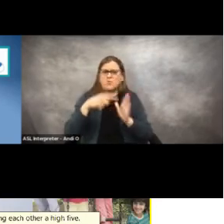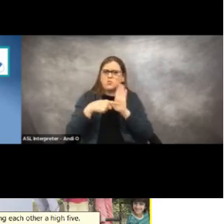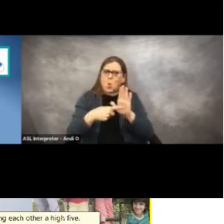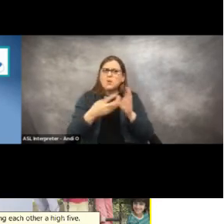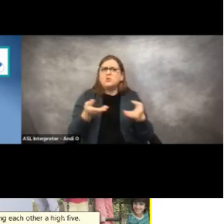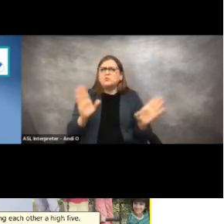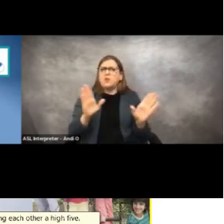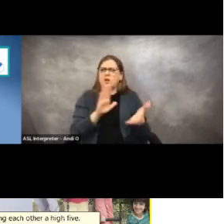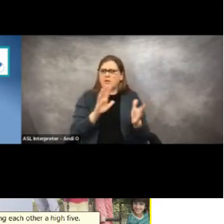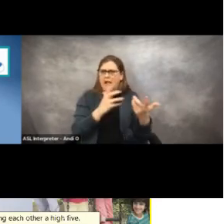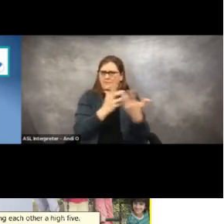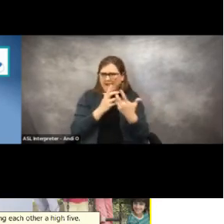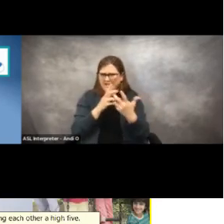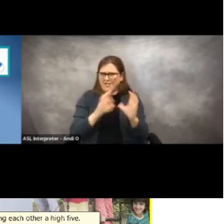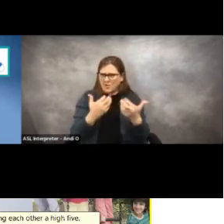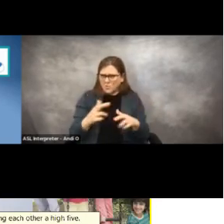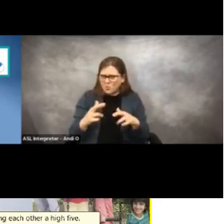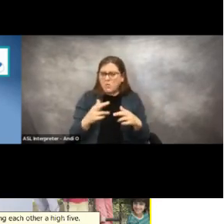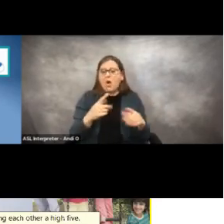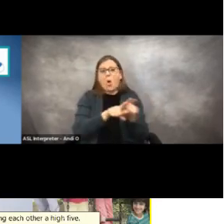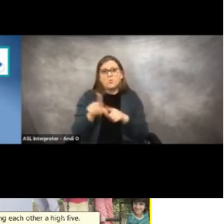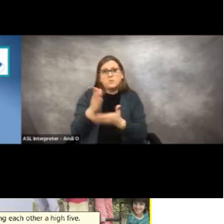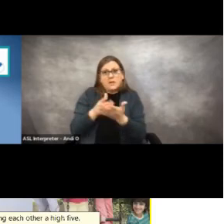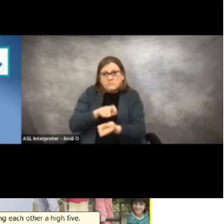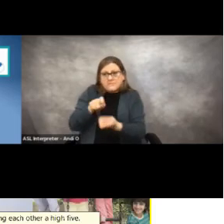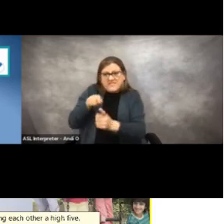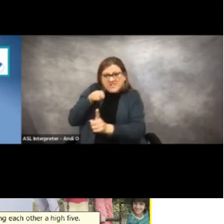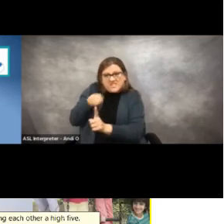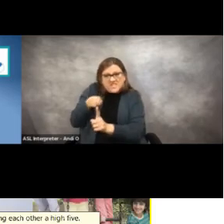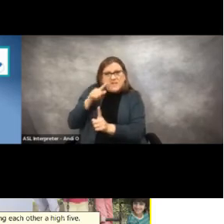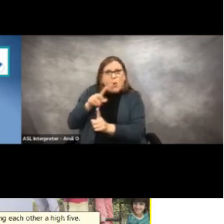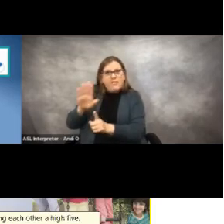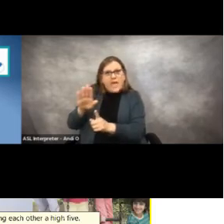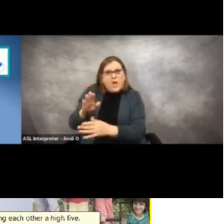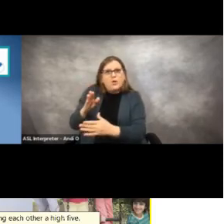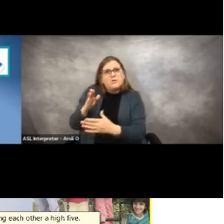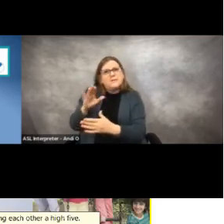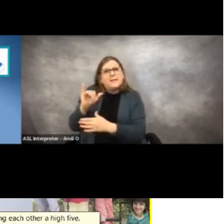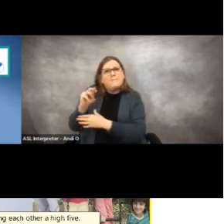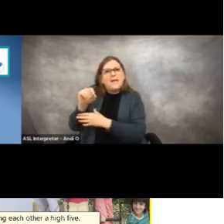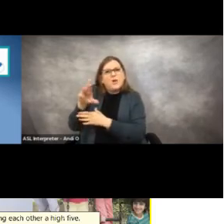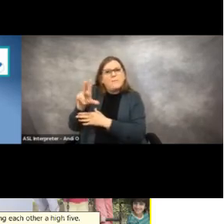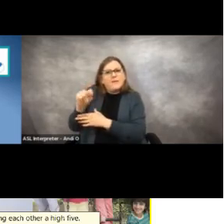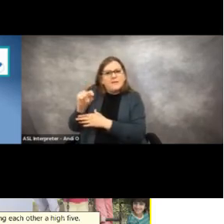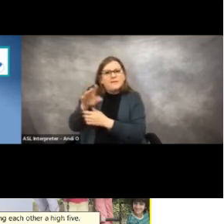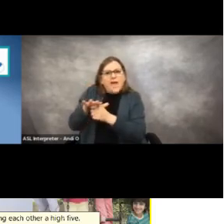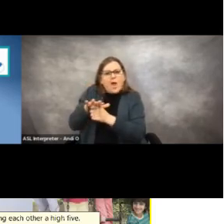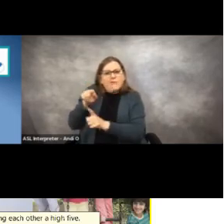and then also specific to what the impairment area is love that tool. And then the Sample IEP